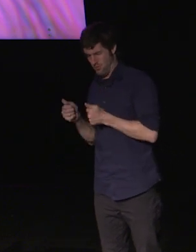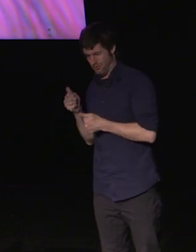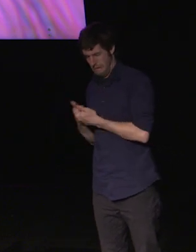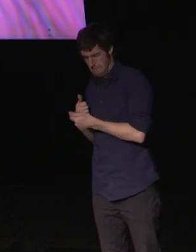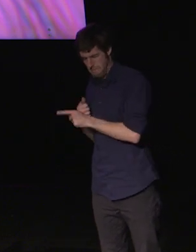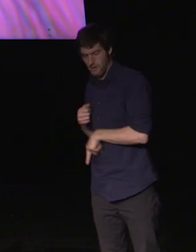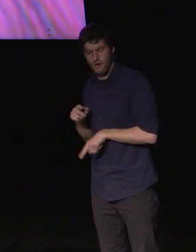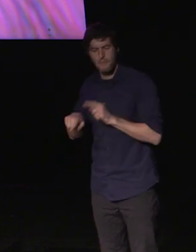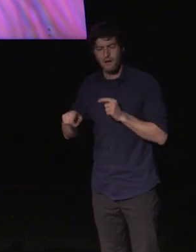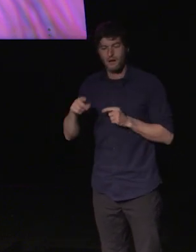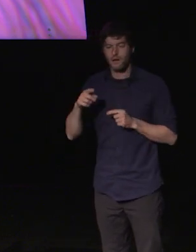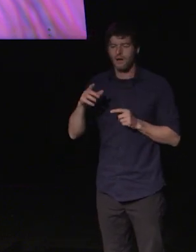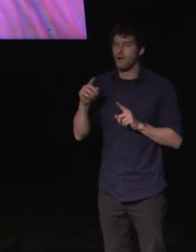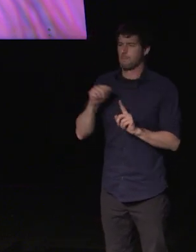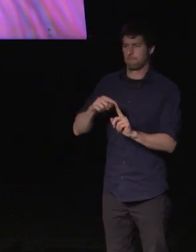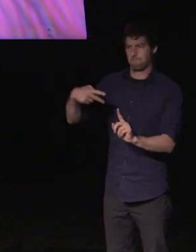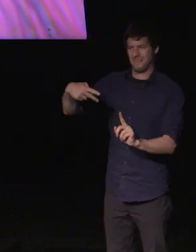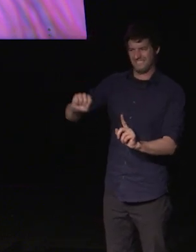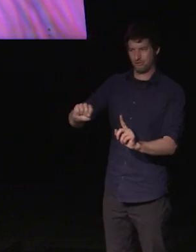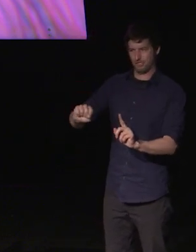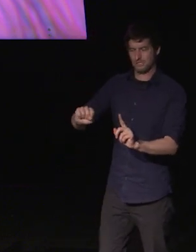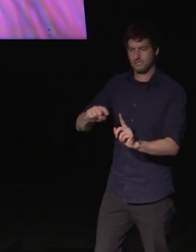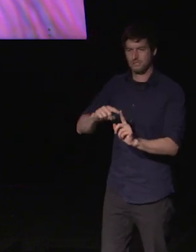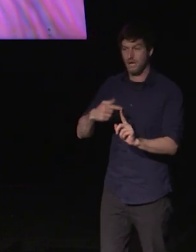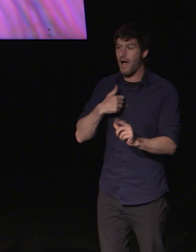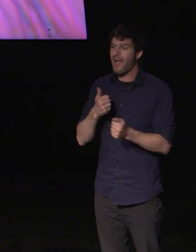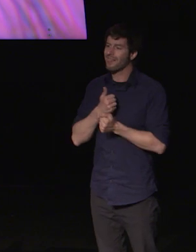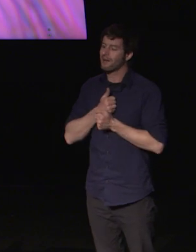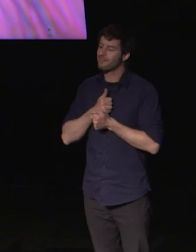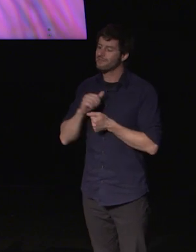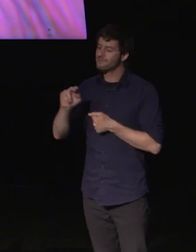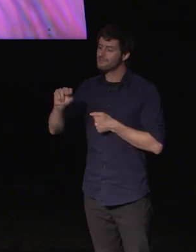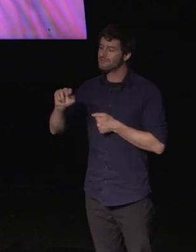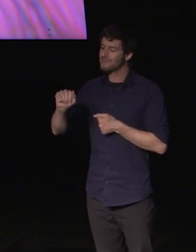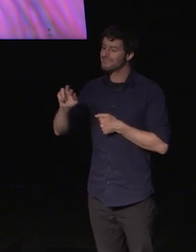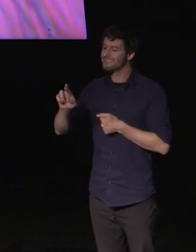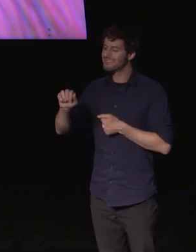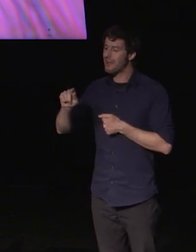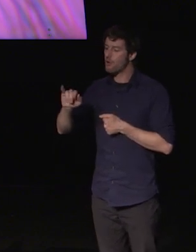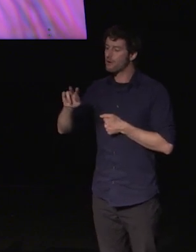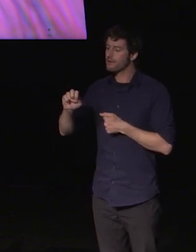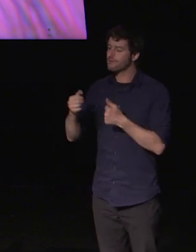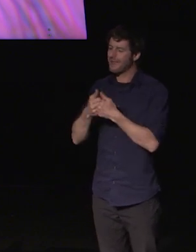It was for the PlayStation and it was... I love narrative games, like that's my jam. I love stories in games.